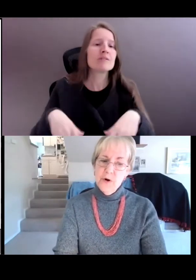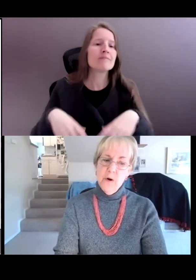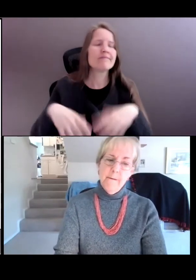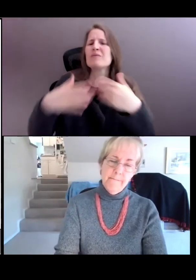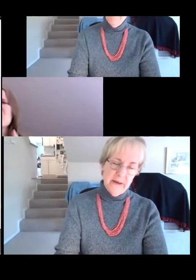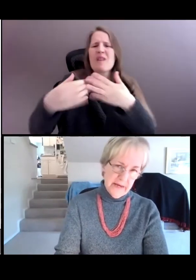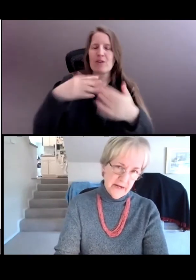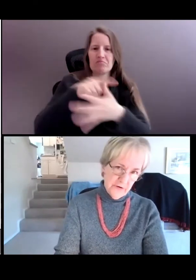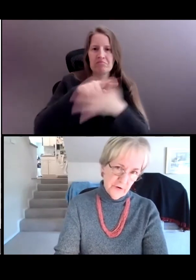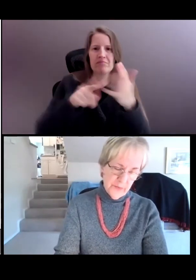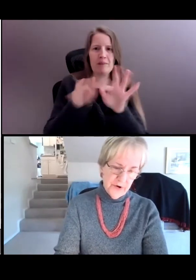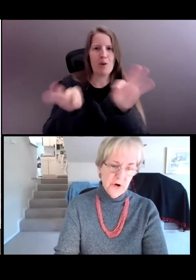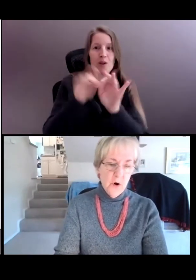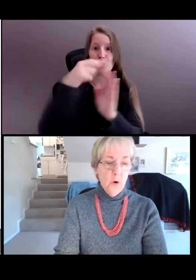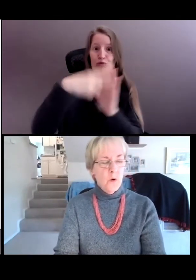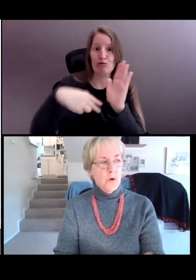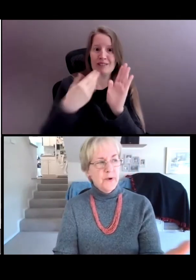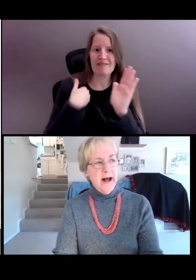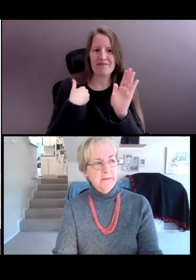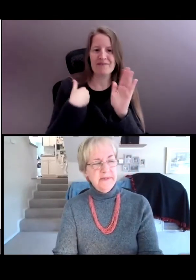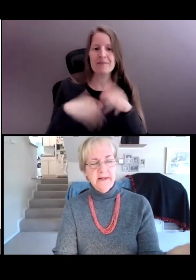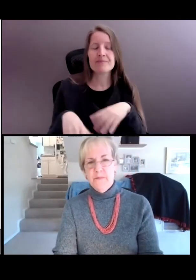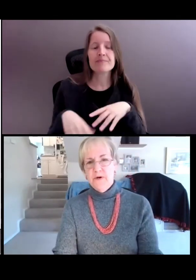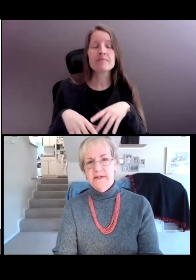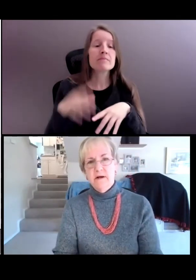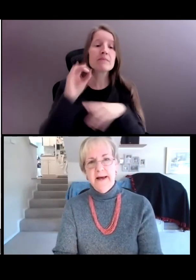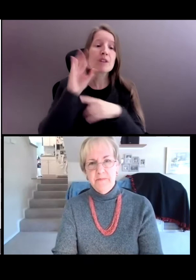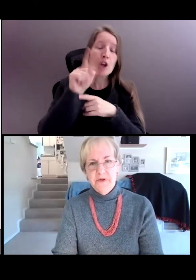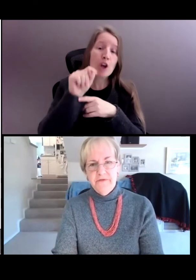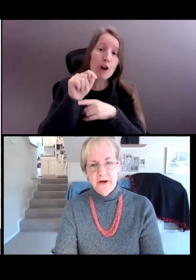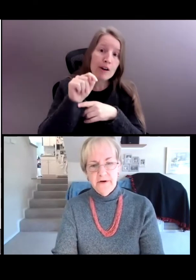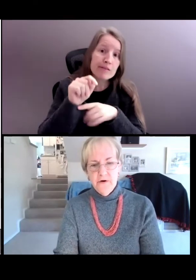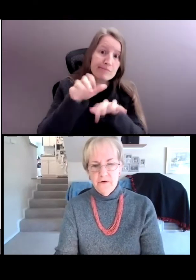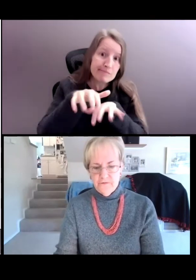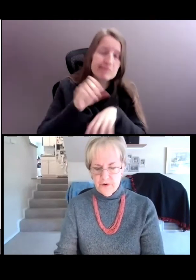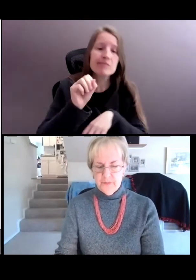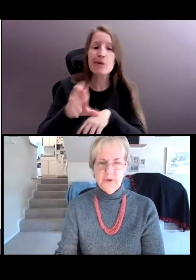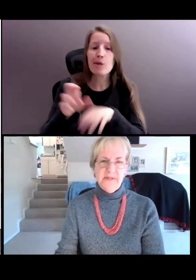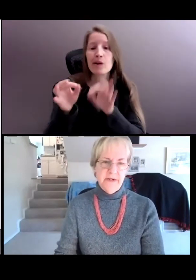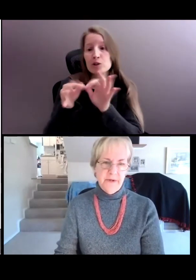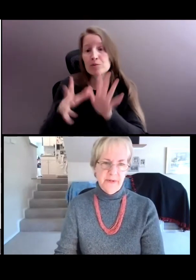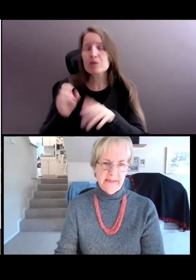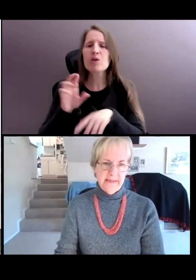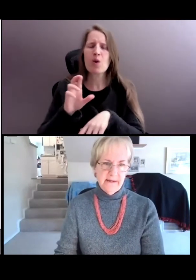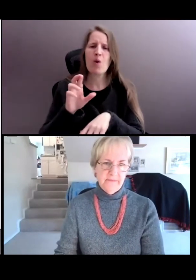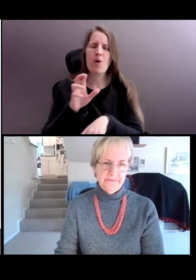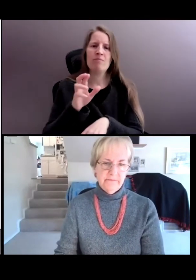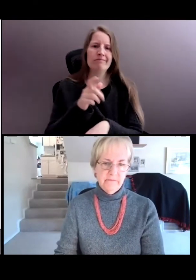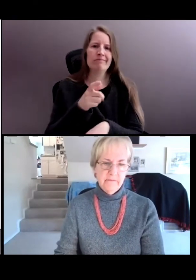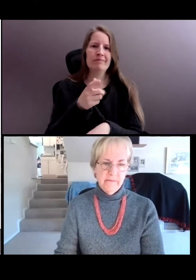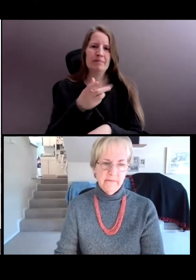maybe an interpreter or perhaps a personal amplifier for the person who needs it